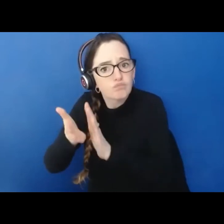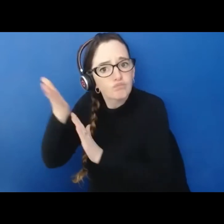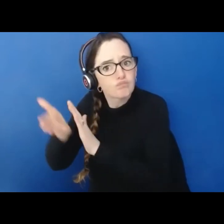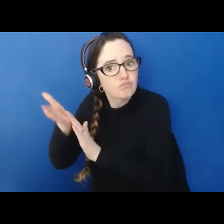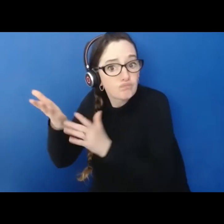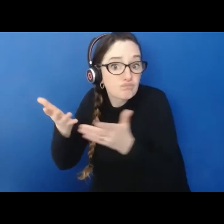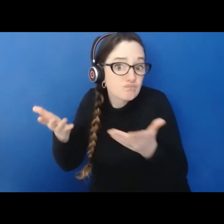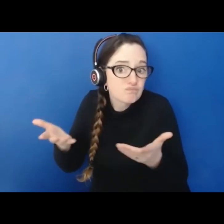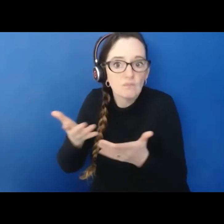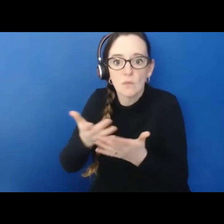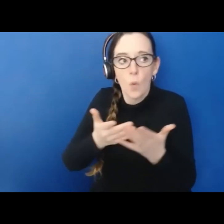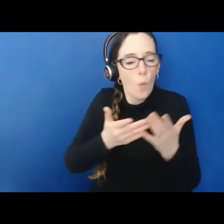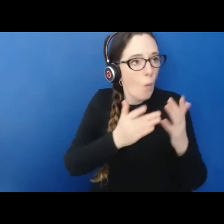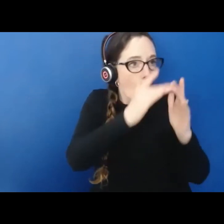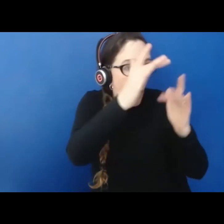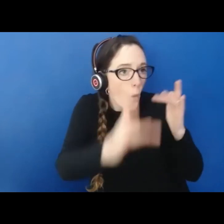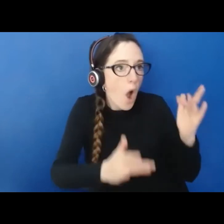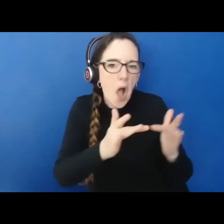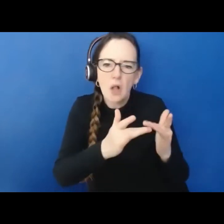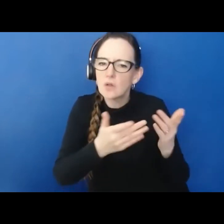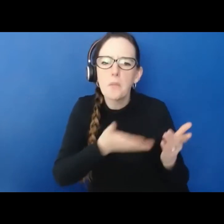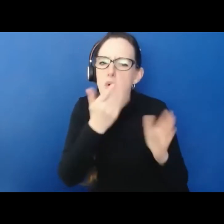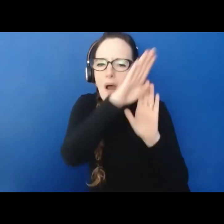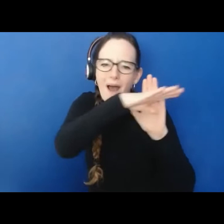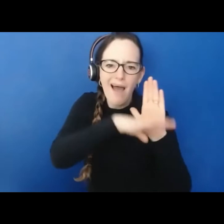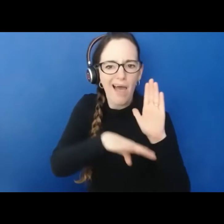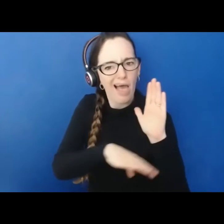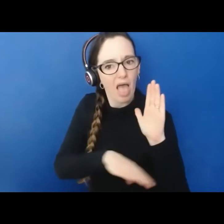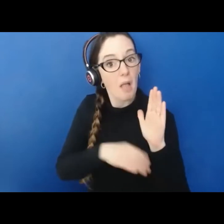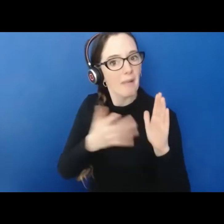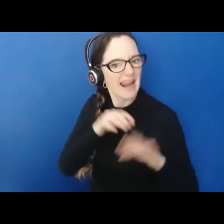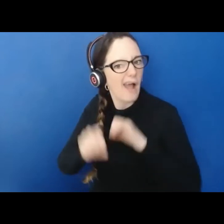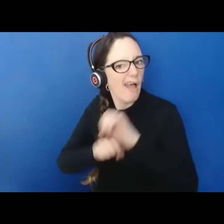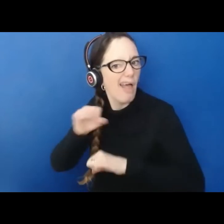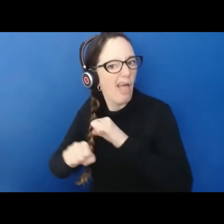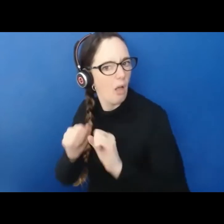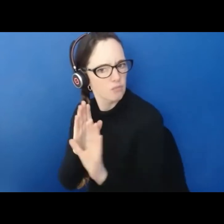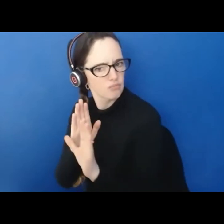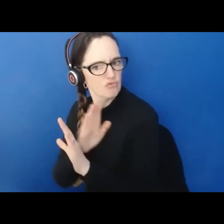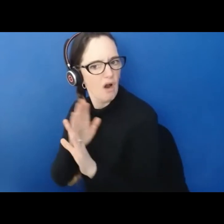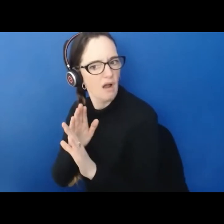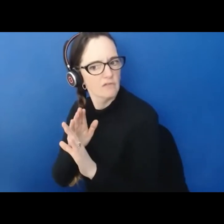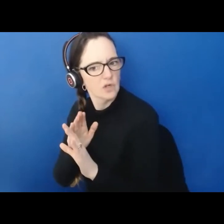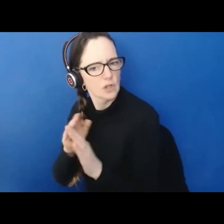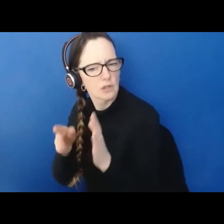the internet overtaken the increasingly privatised and co-opted world of the public realm?